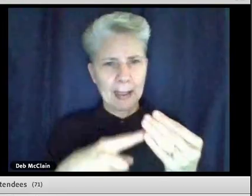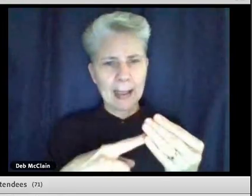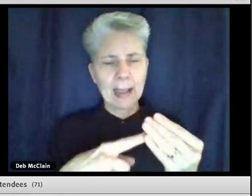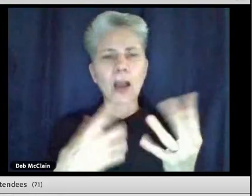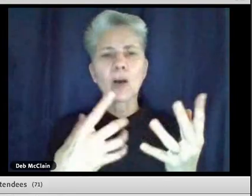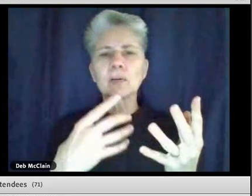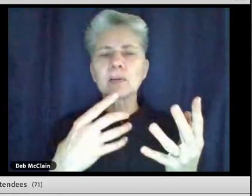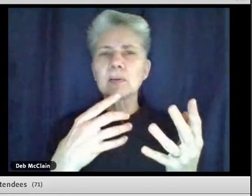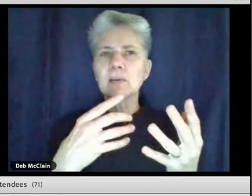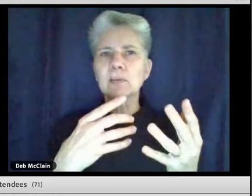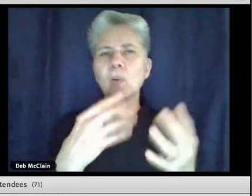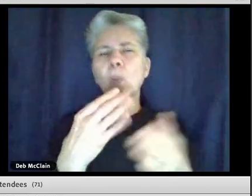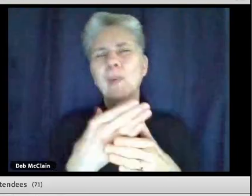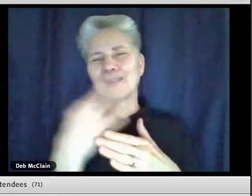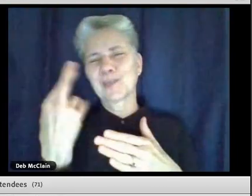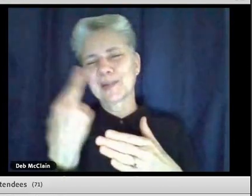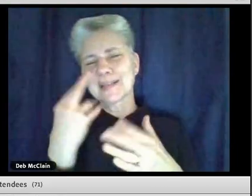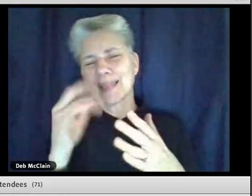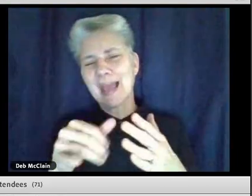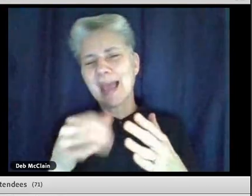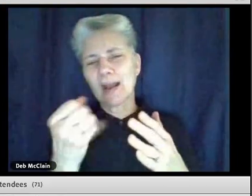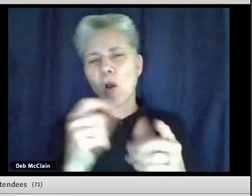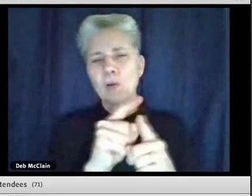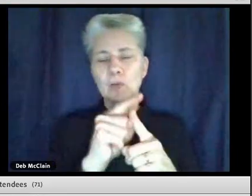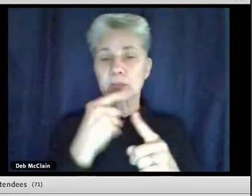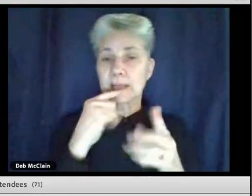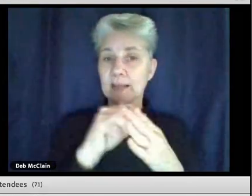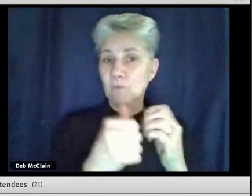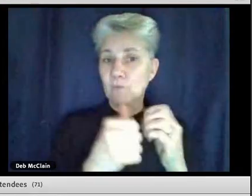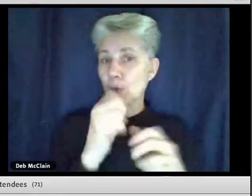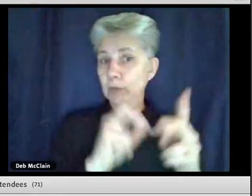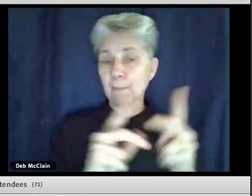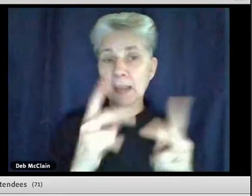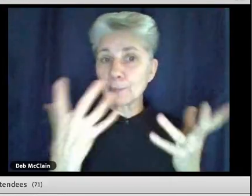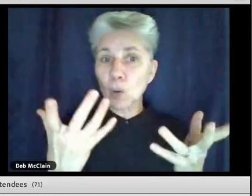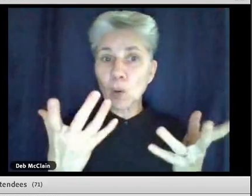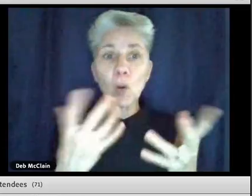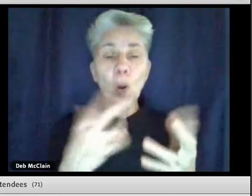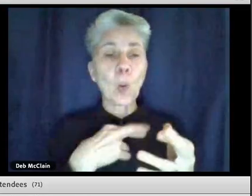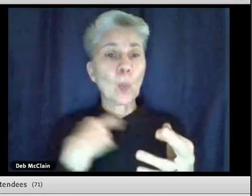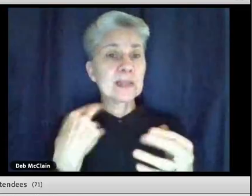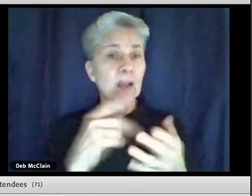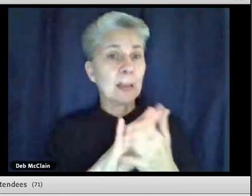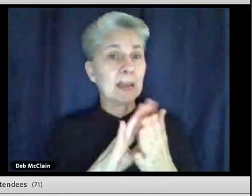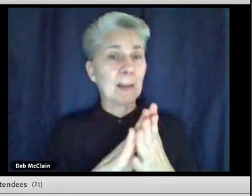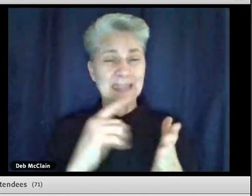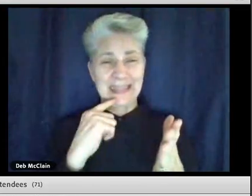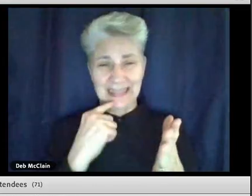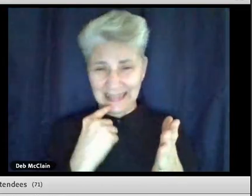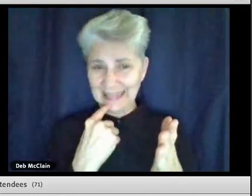so they know what they're talking about, you know, within reason. It also says that, for most people,